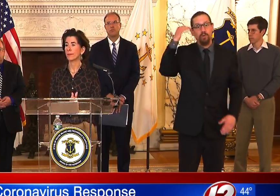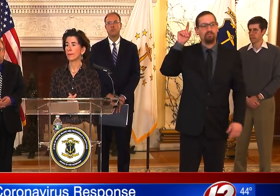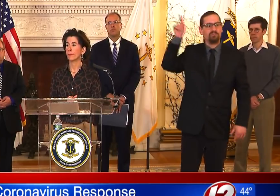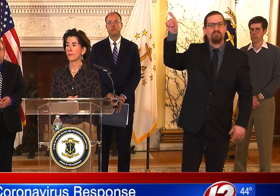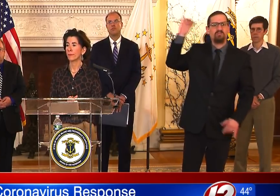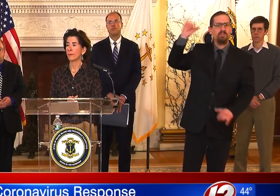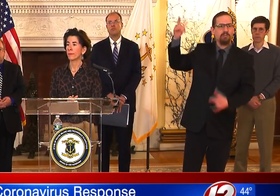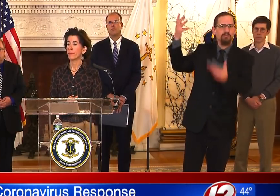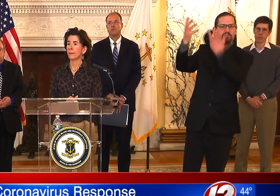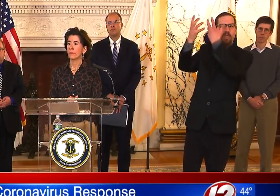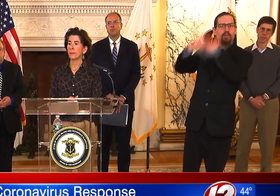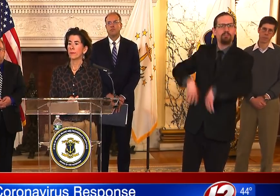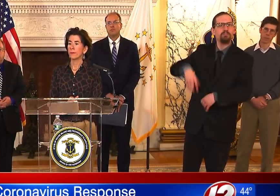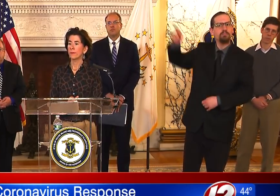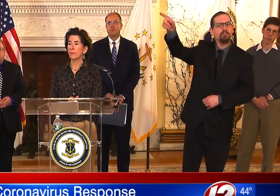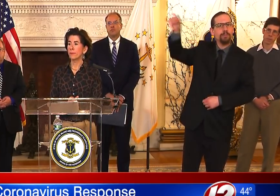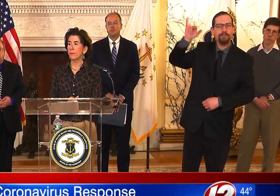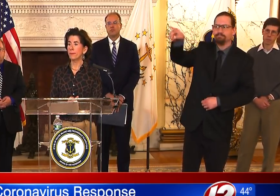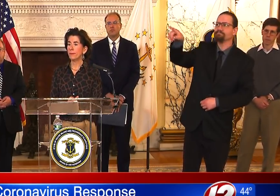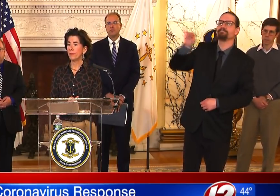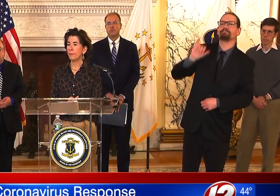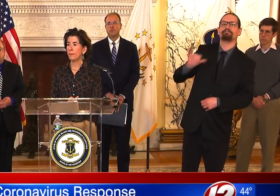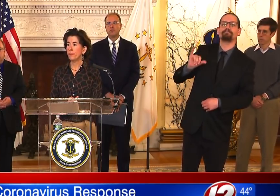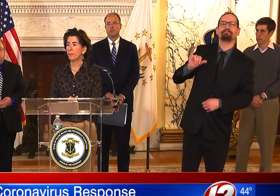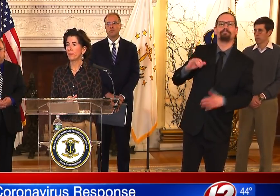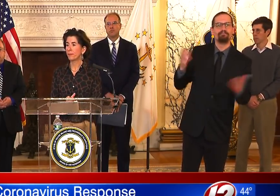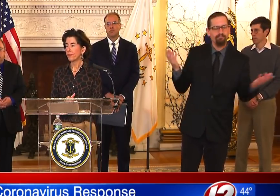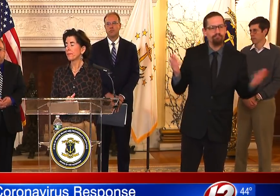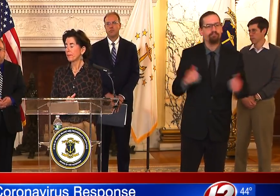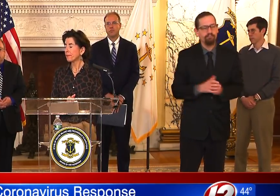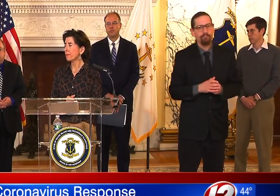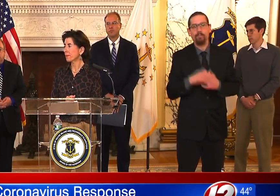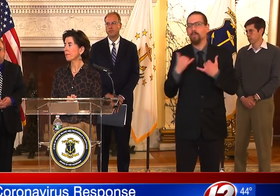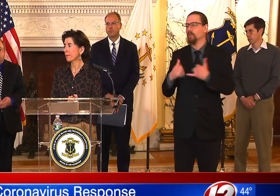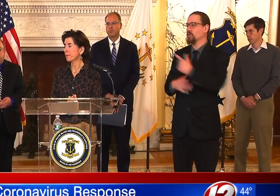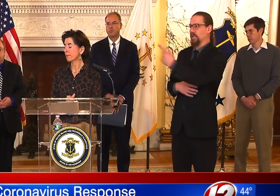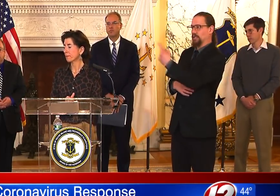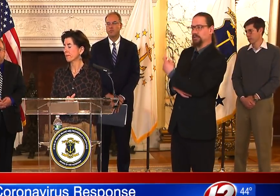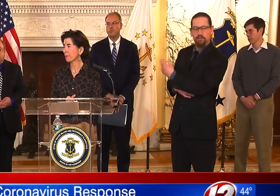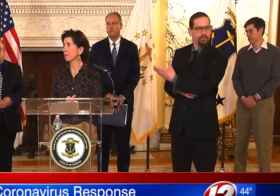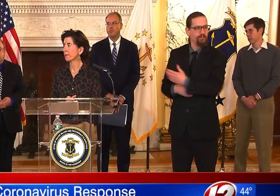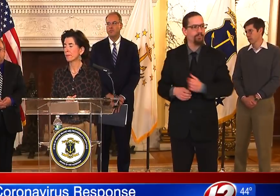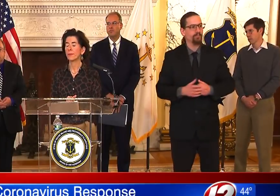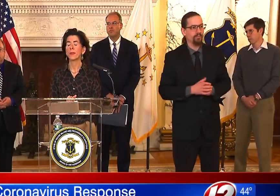UP. I WHEN I QUESTION IS, ARE